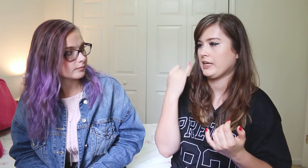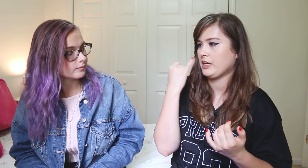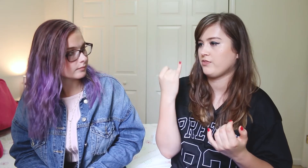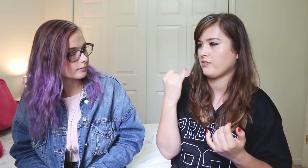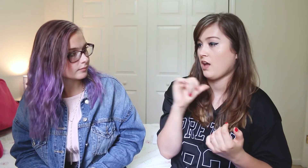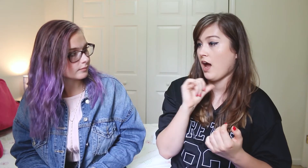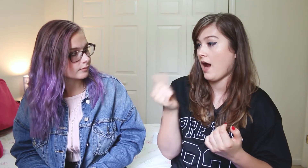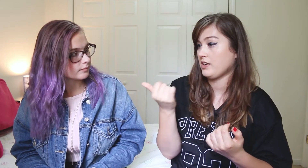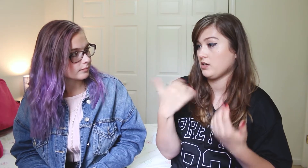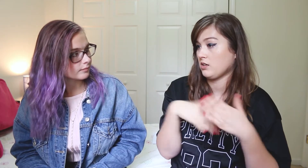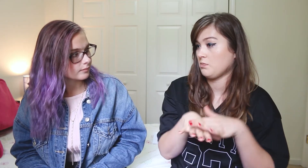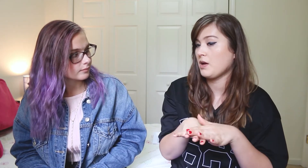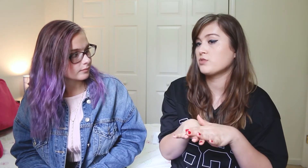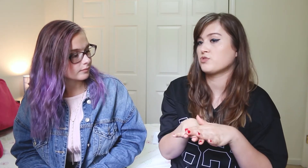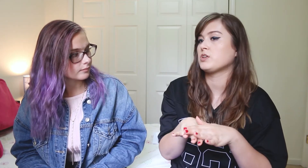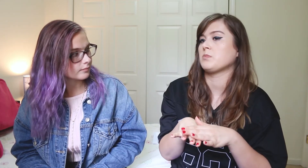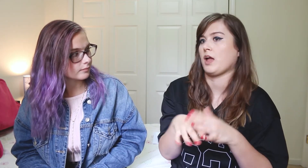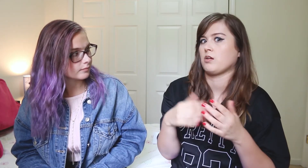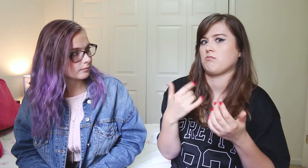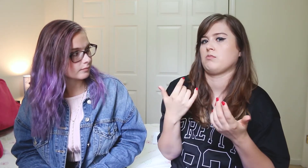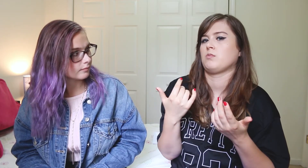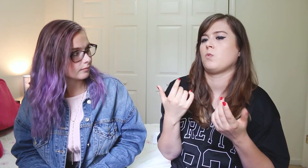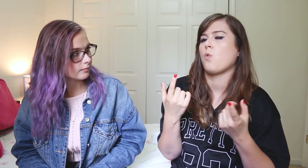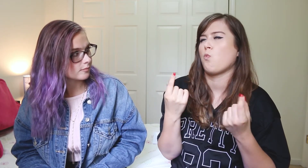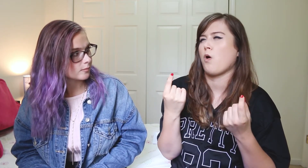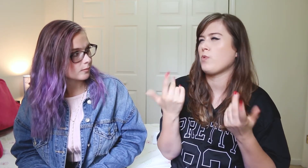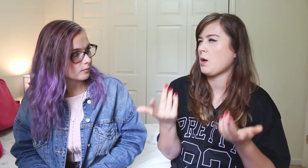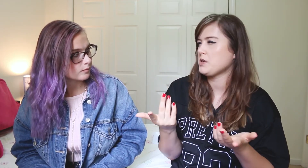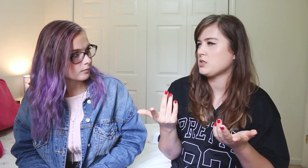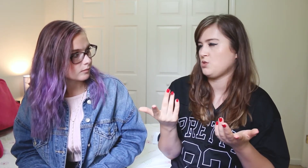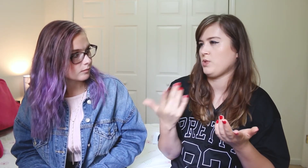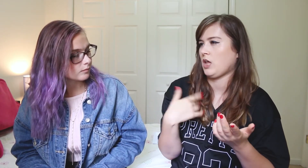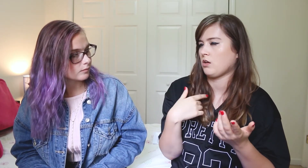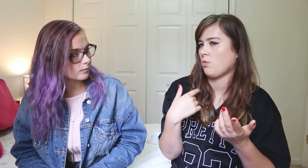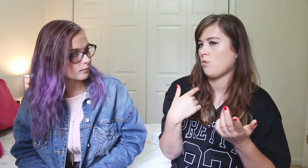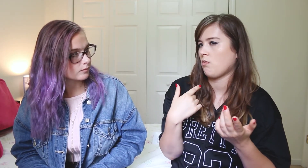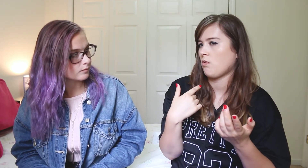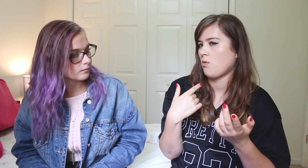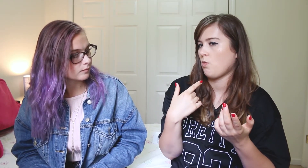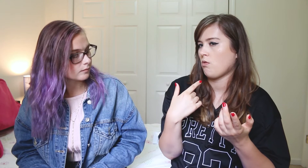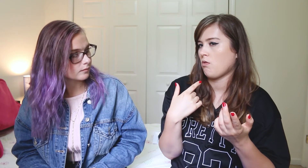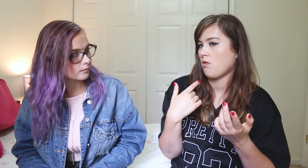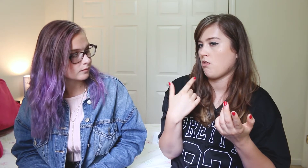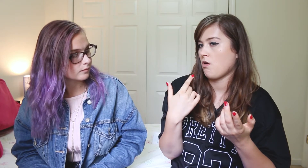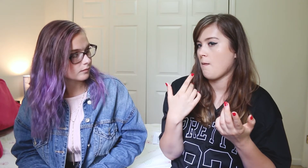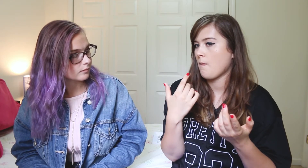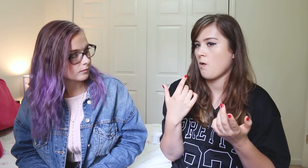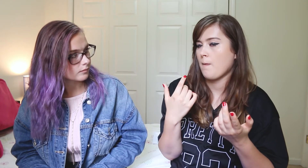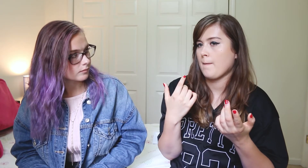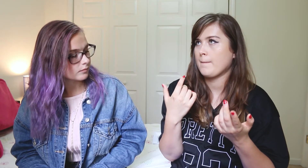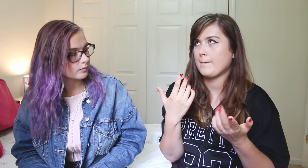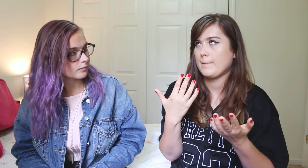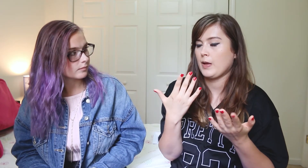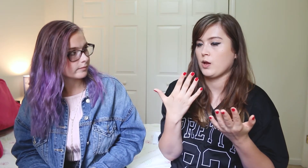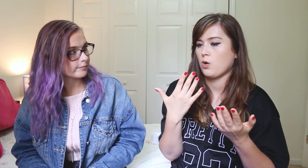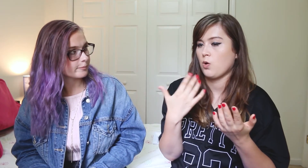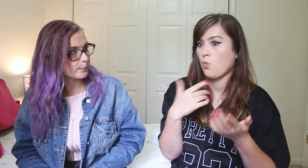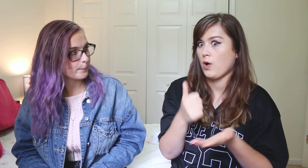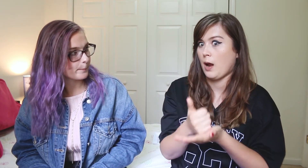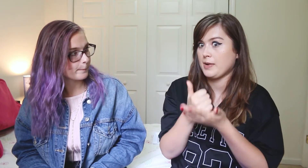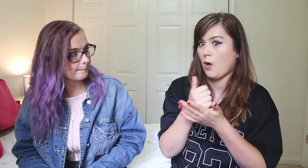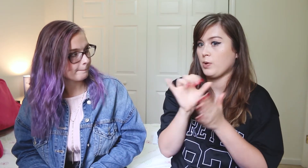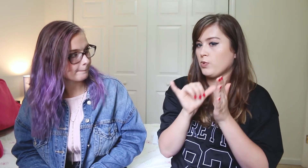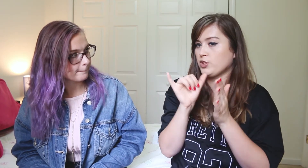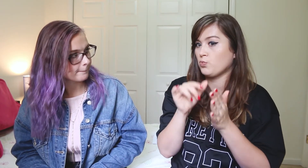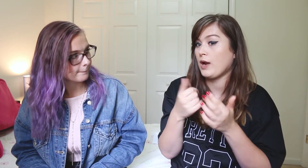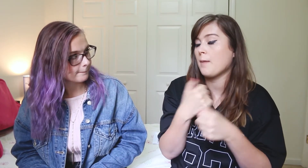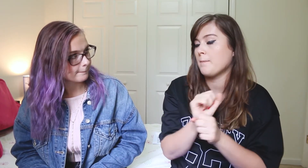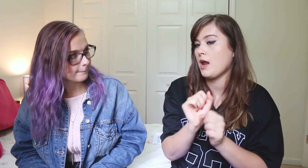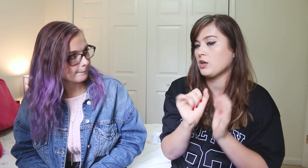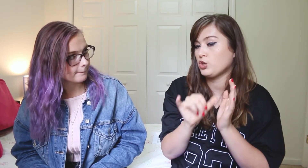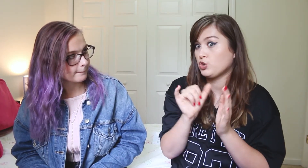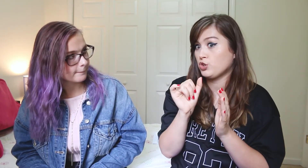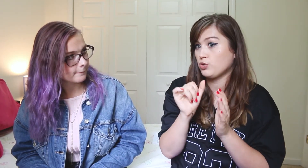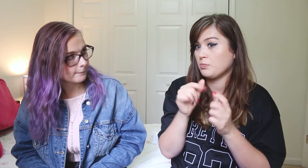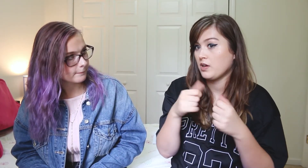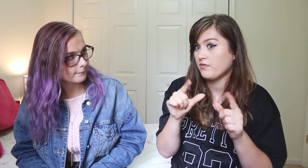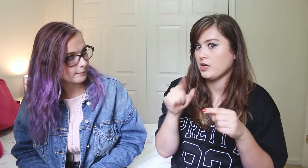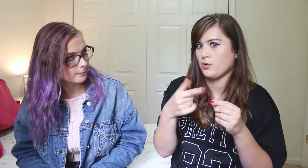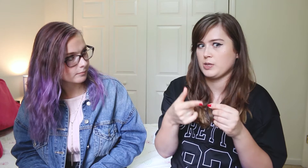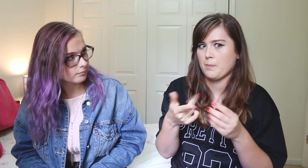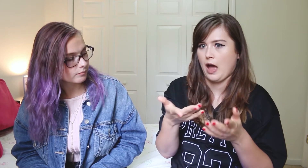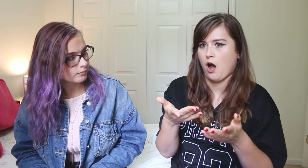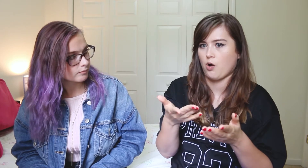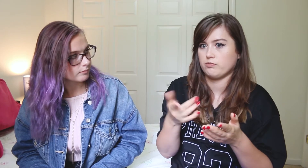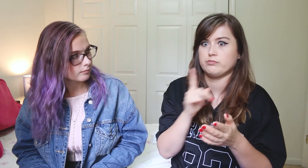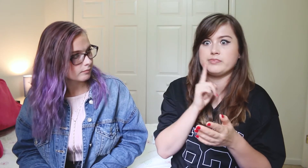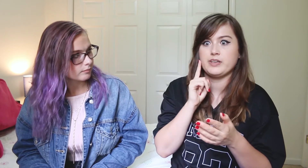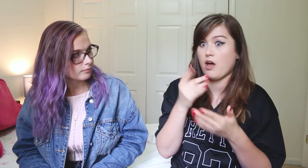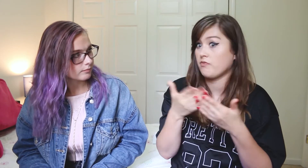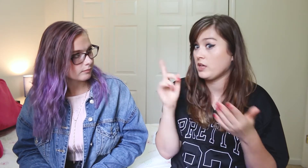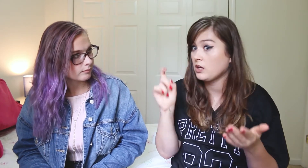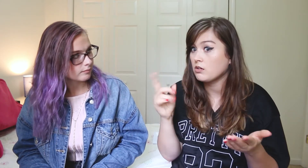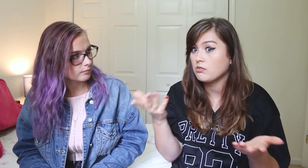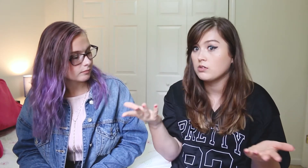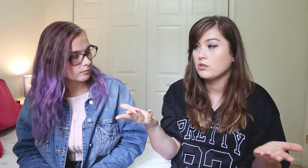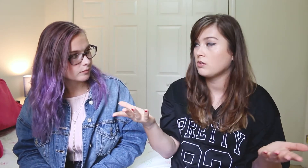If I wasn’t mainstreamed what would I be doing? Would I make videos about deaf things?